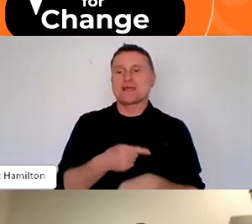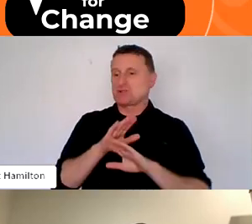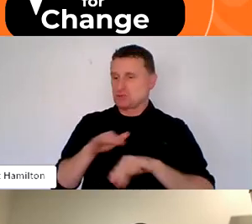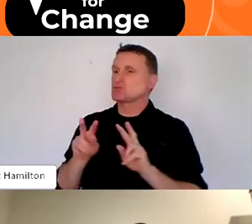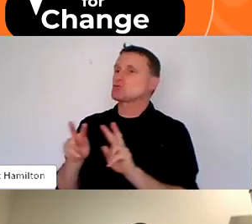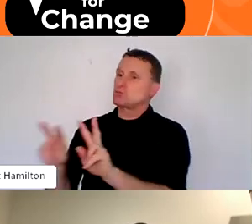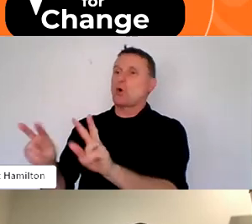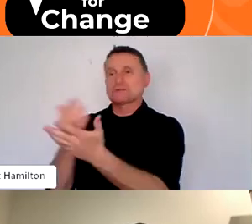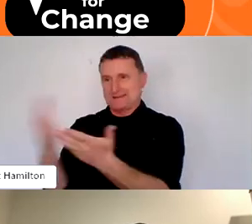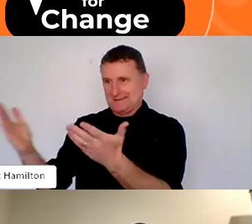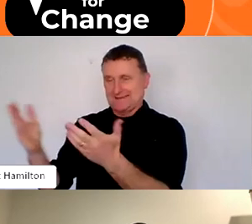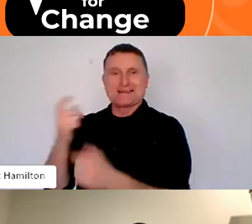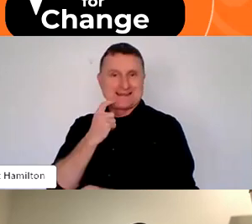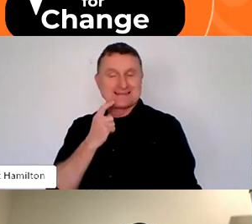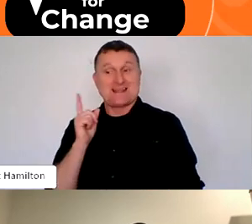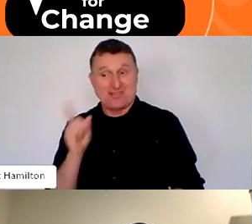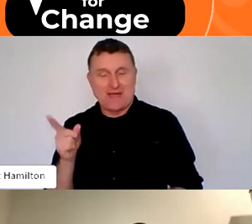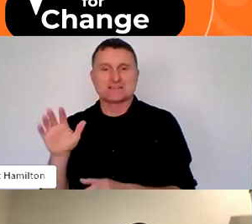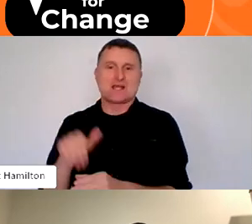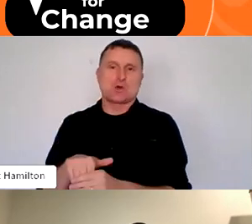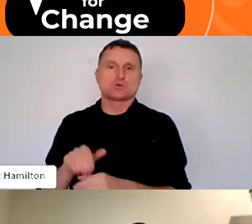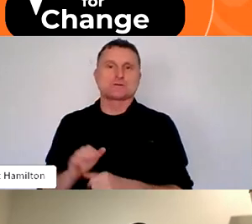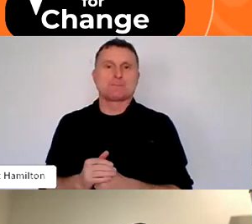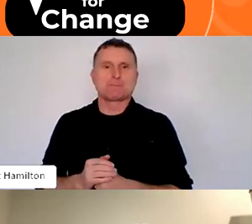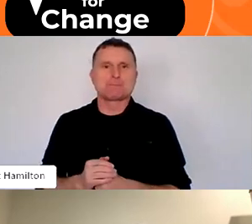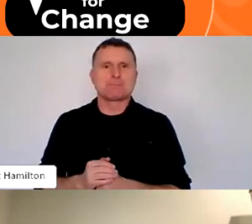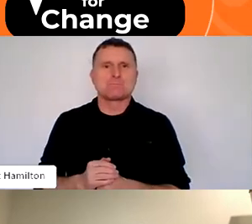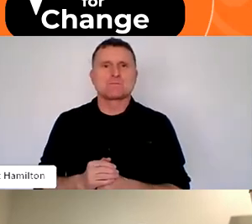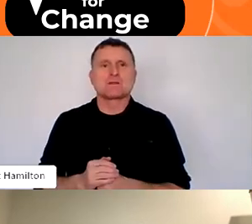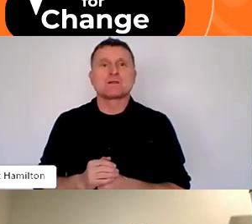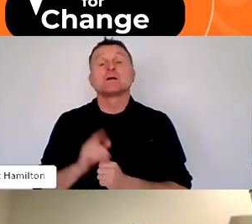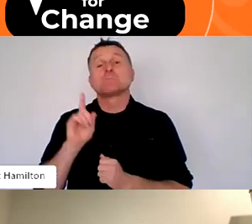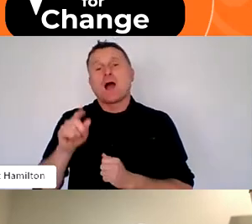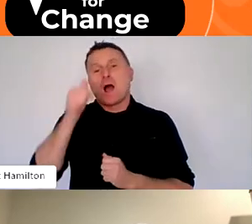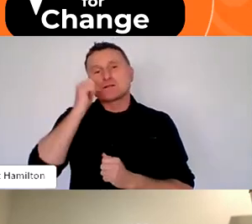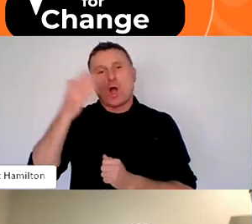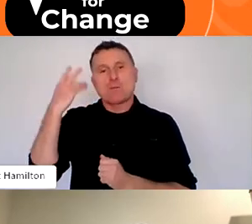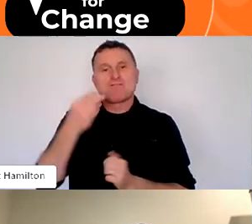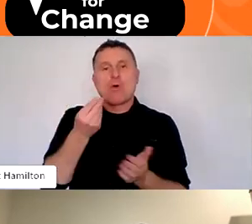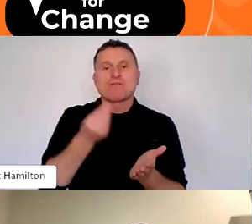mentioned by earlier speakers, the funding is a barrier to inclusion.